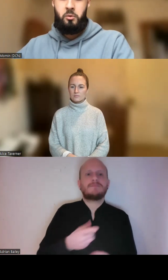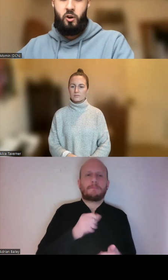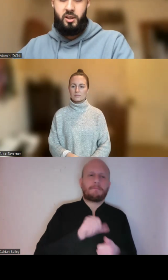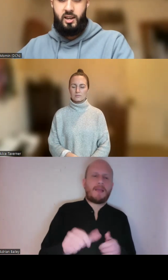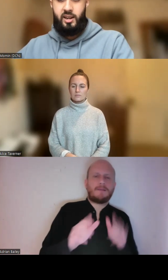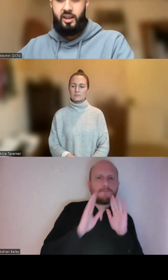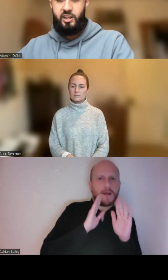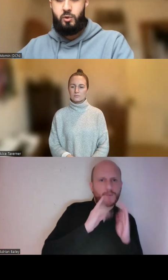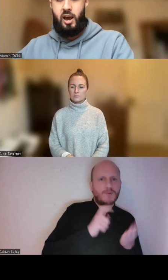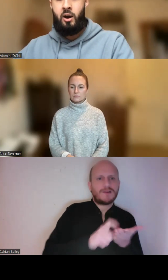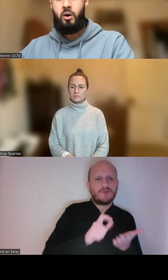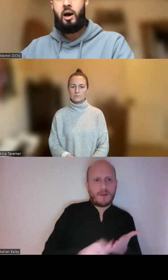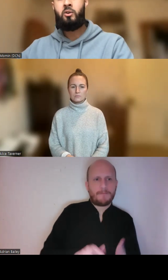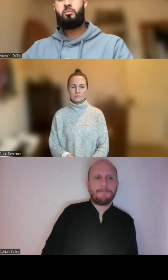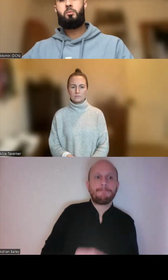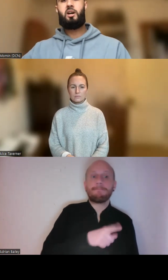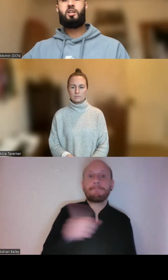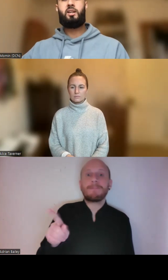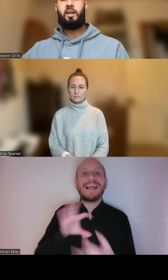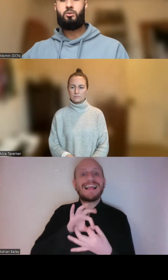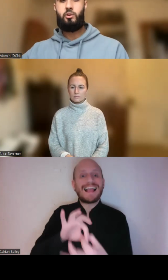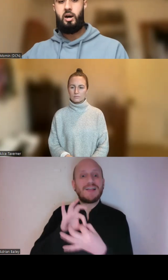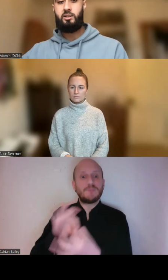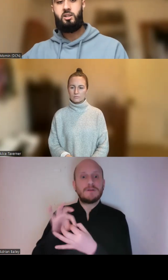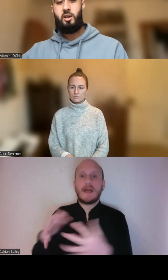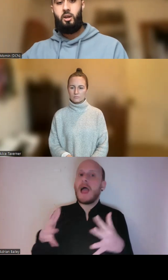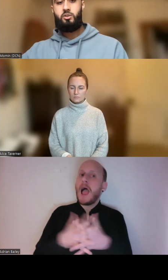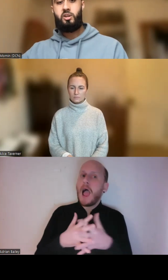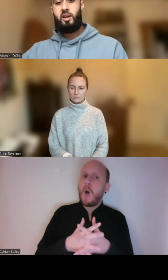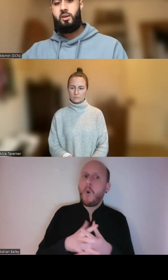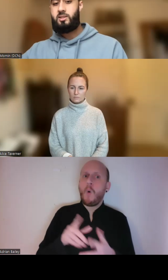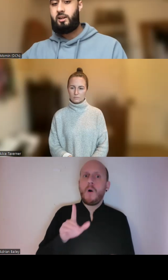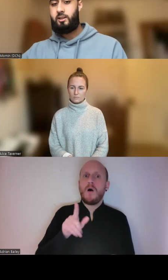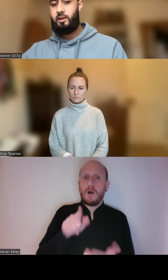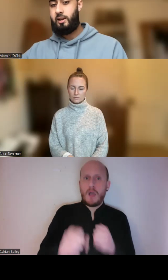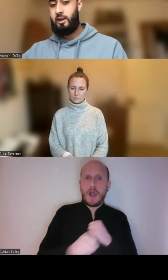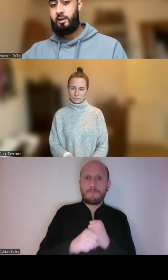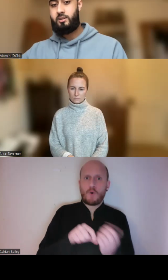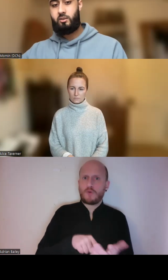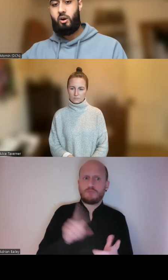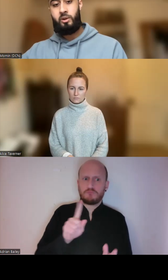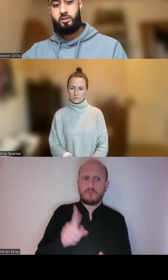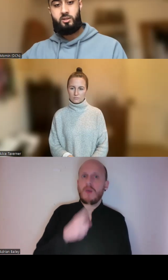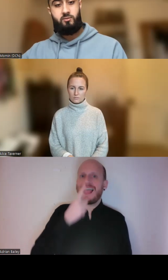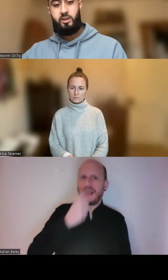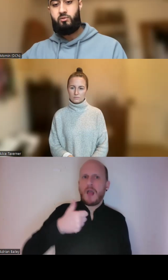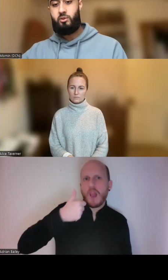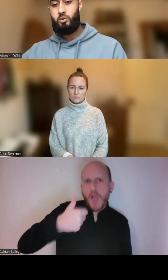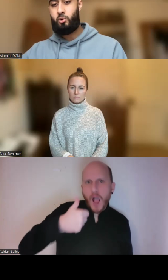Then we've got things like engagement. How do people actually engage with your ads? You can get things like likes, comments, video views,